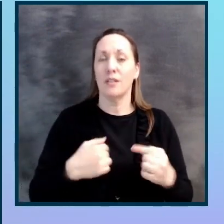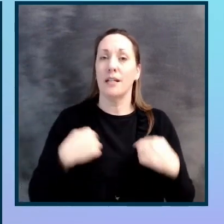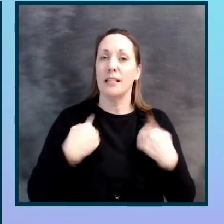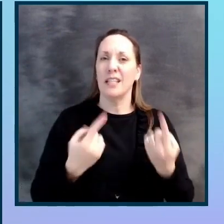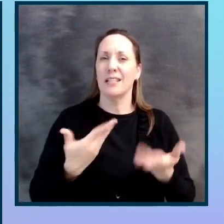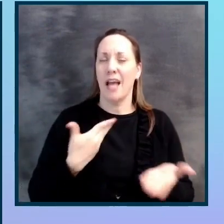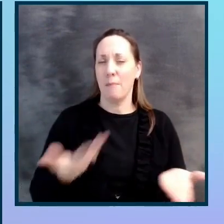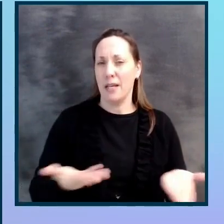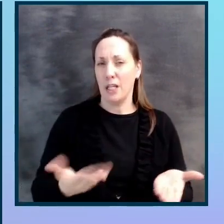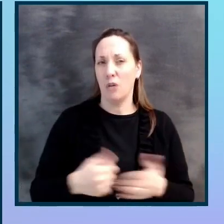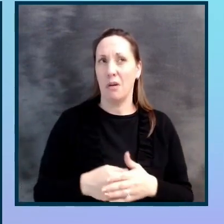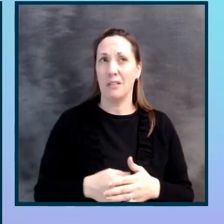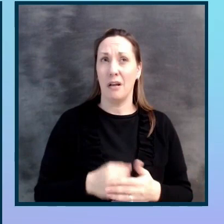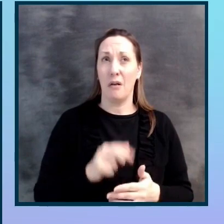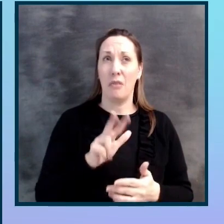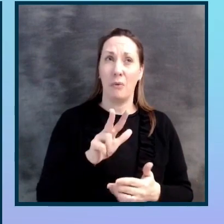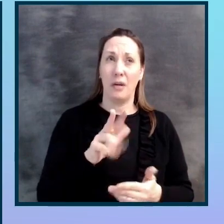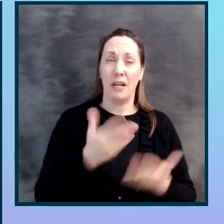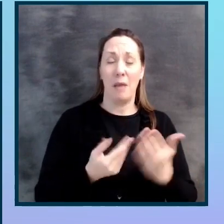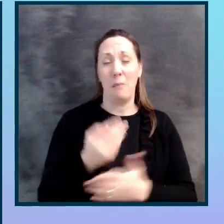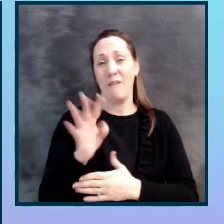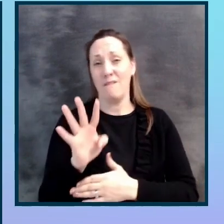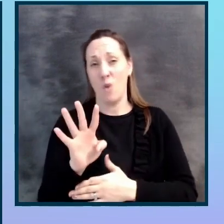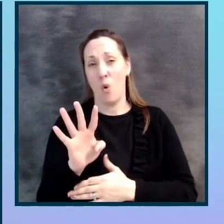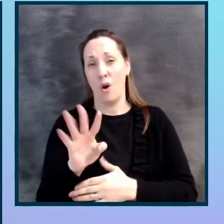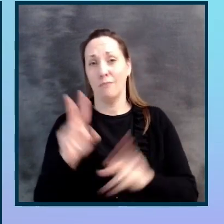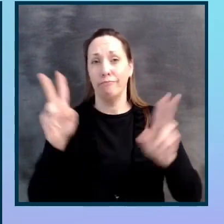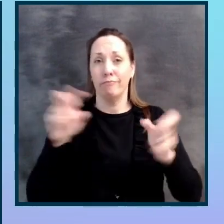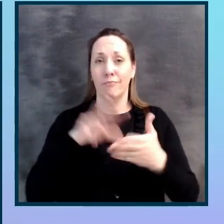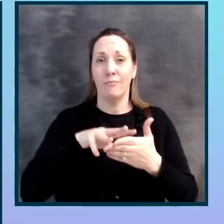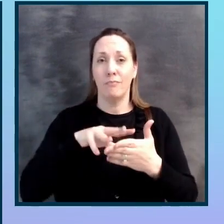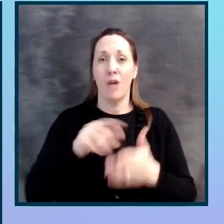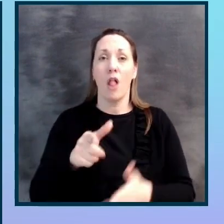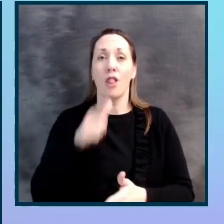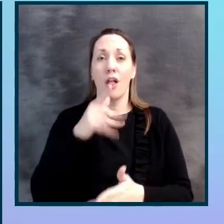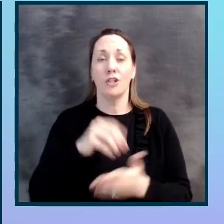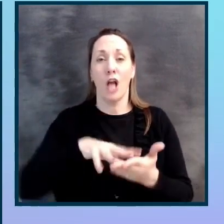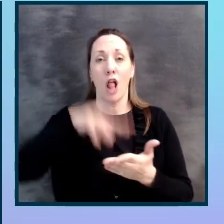three or four Lunch and Learns where we do presentations on accessibility